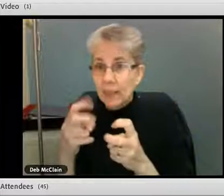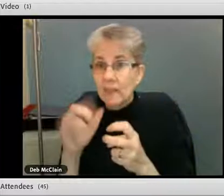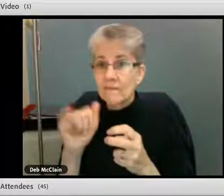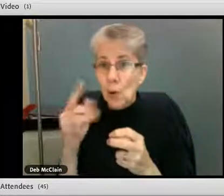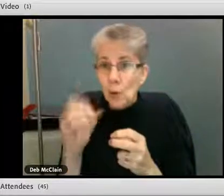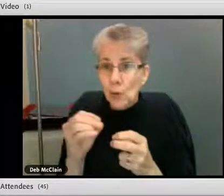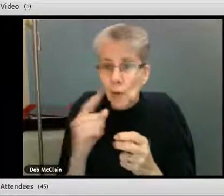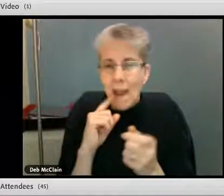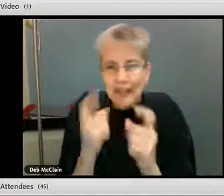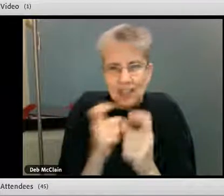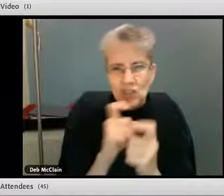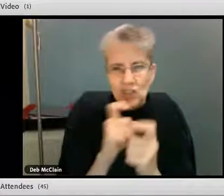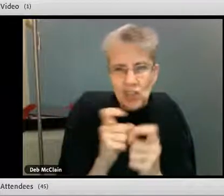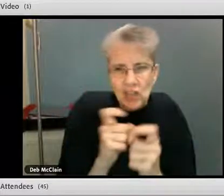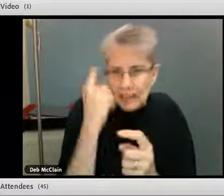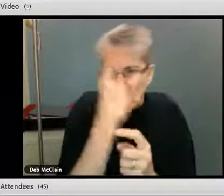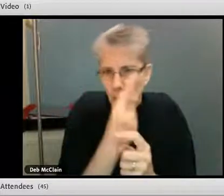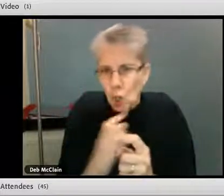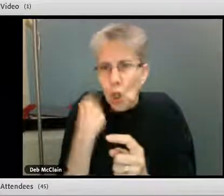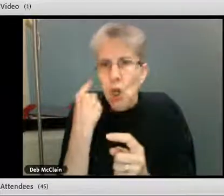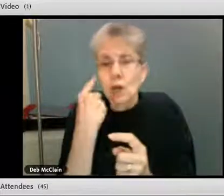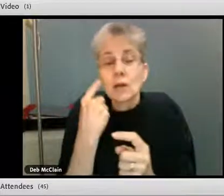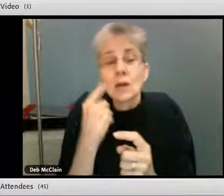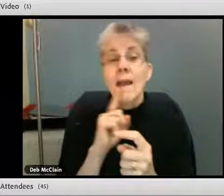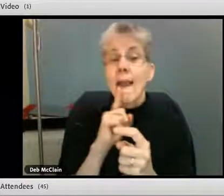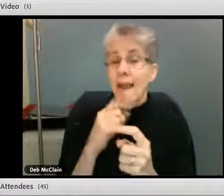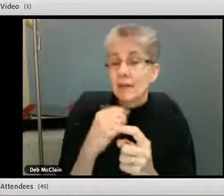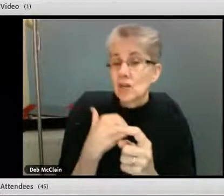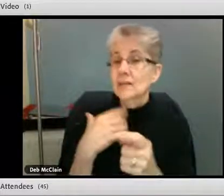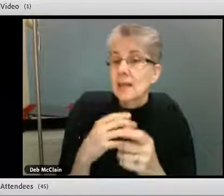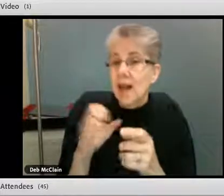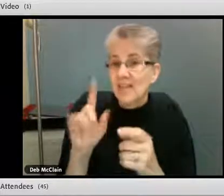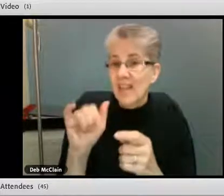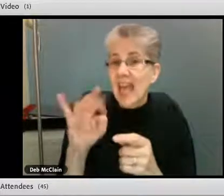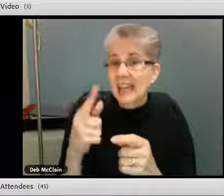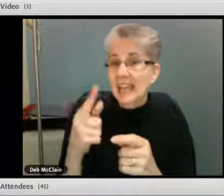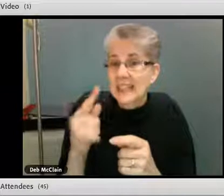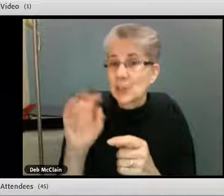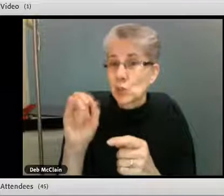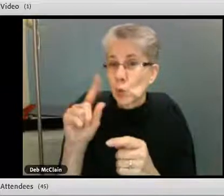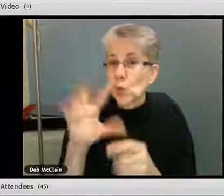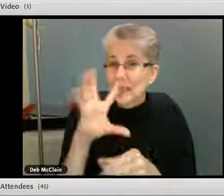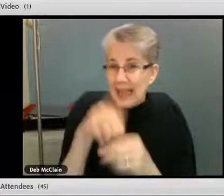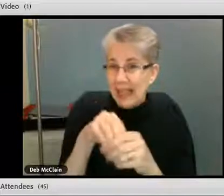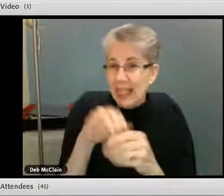It actually has a lot of editing tools built into it now. It used to be that a lot of the stuff was in Publisher,